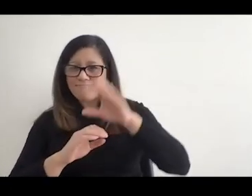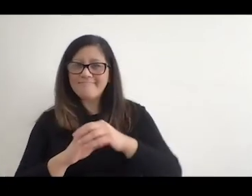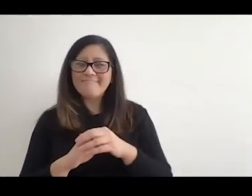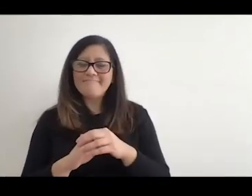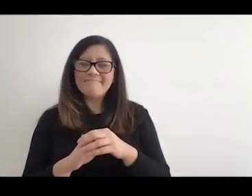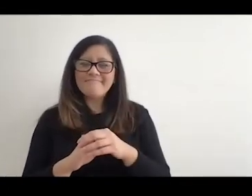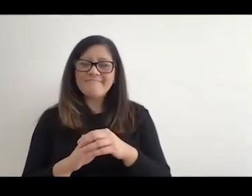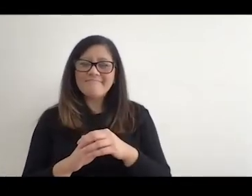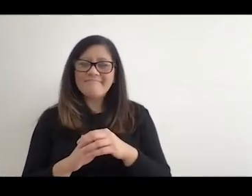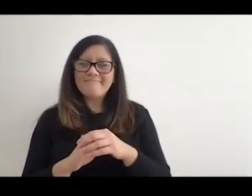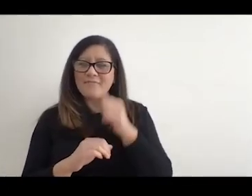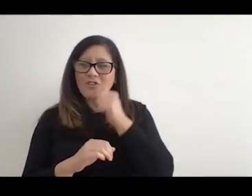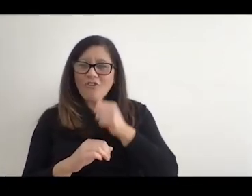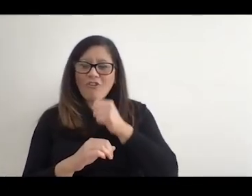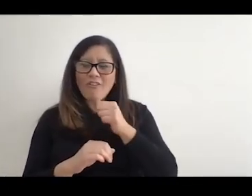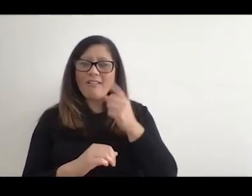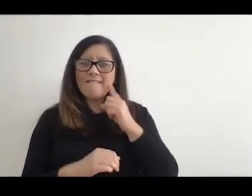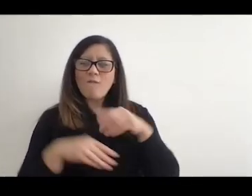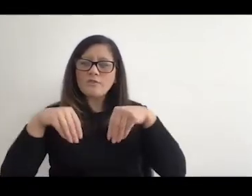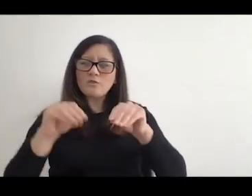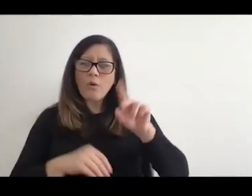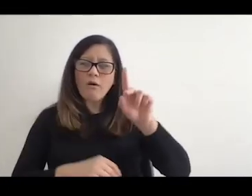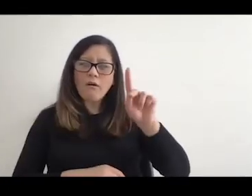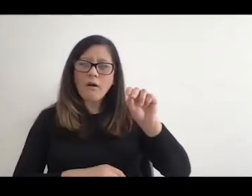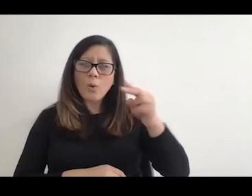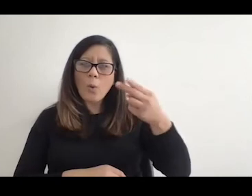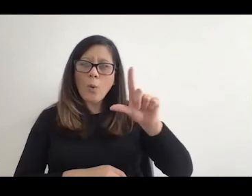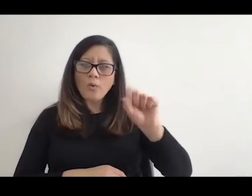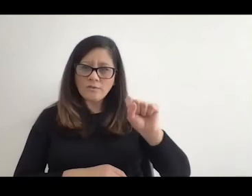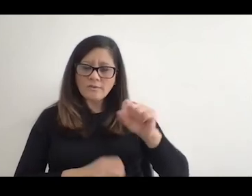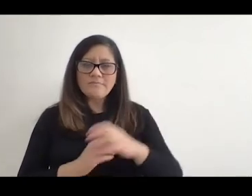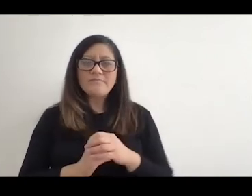This was for a Kohl's shoot. It was when they were introducing